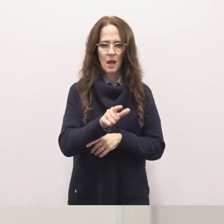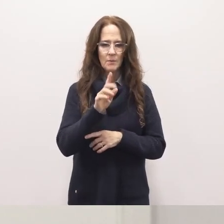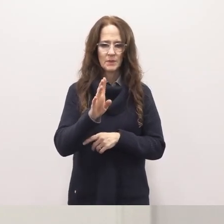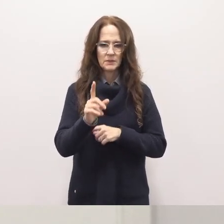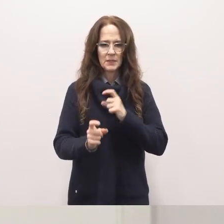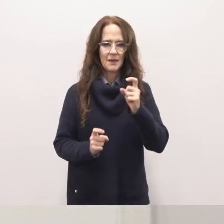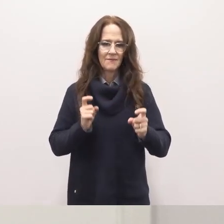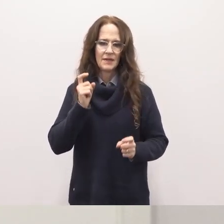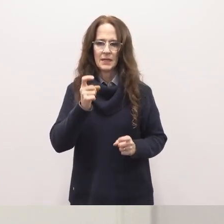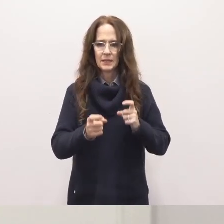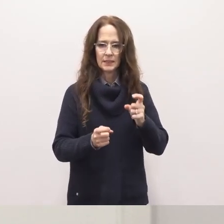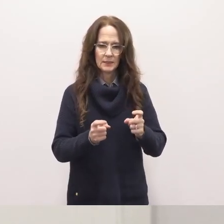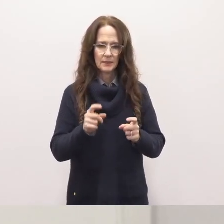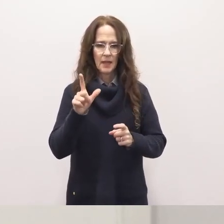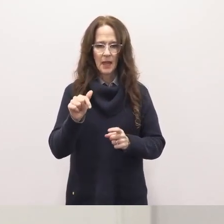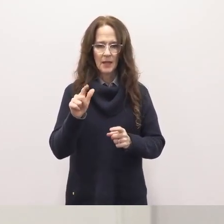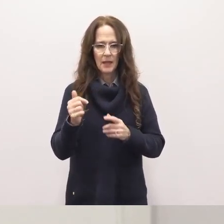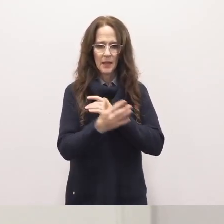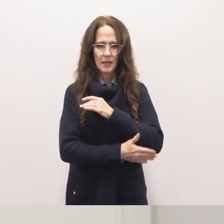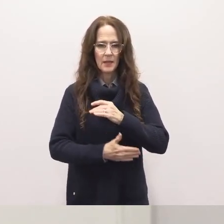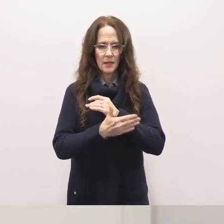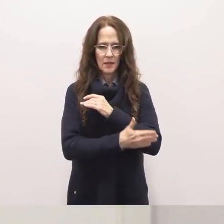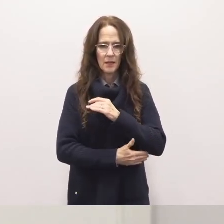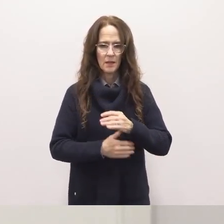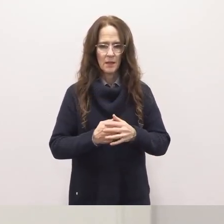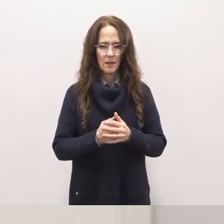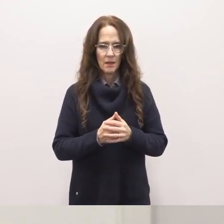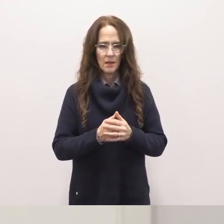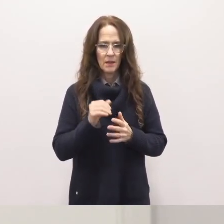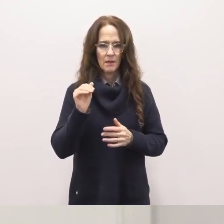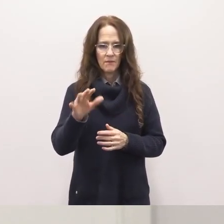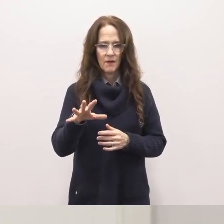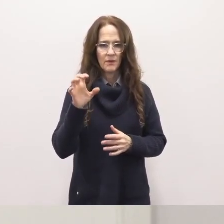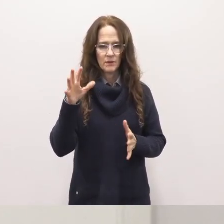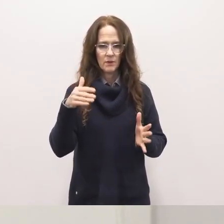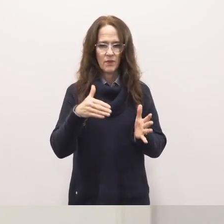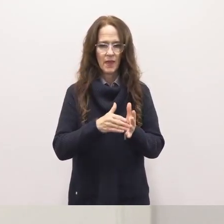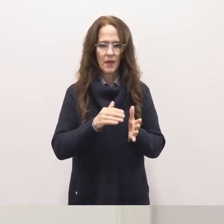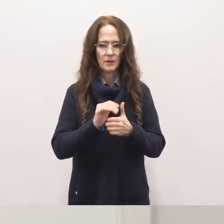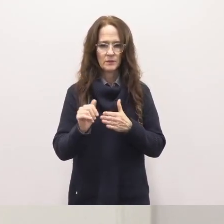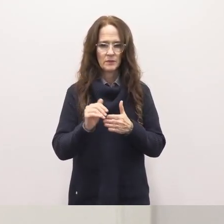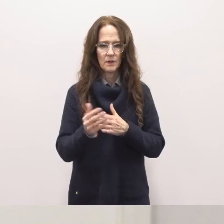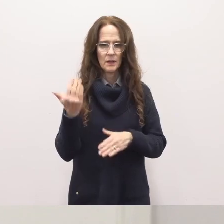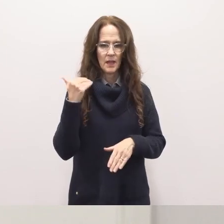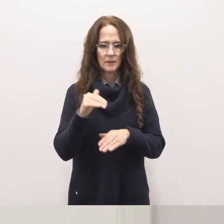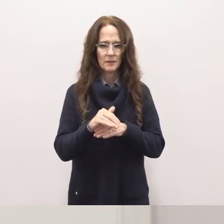to LA County to the tune of $500,000 in last night's State of the City,